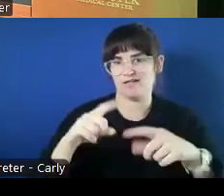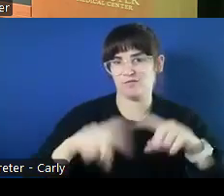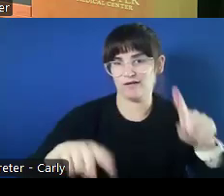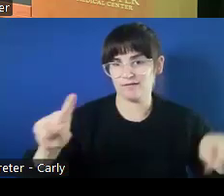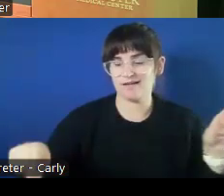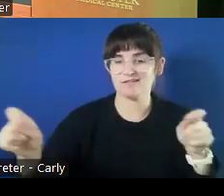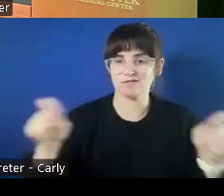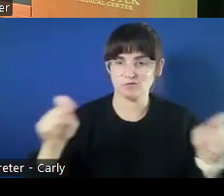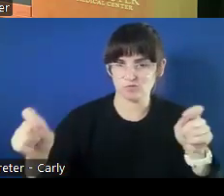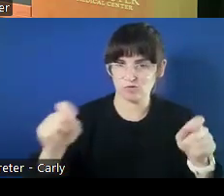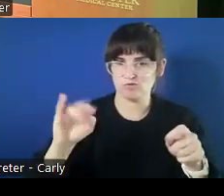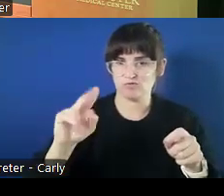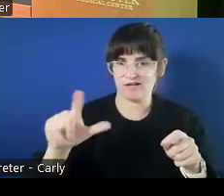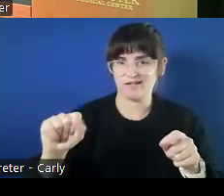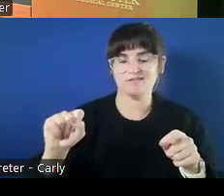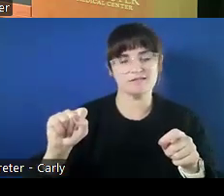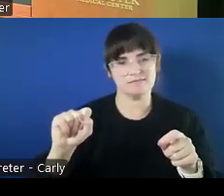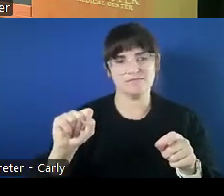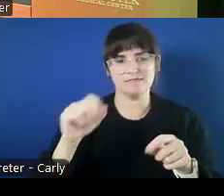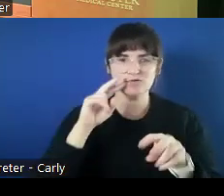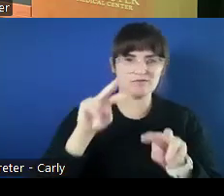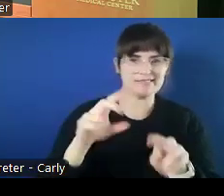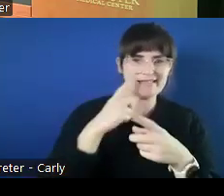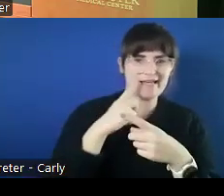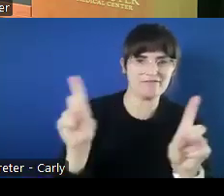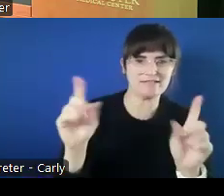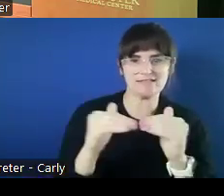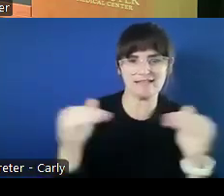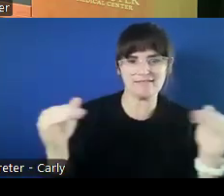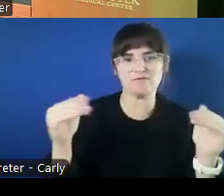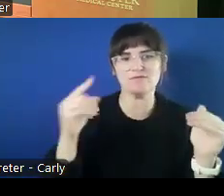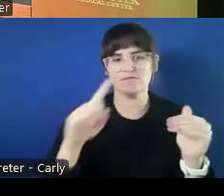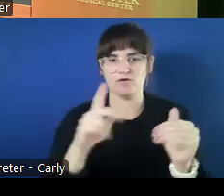going looking at efficacy uh of these kinds of interventions in patients with acute coronary